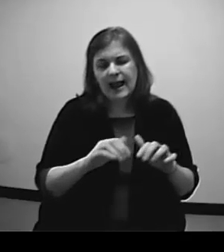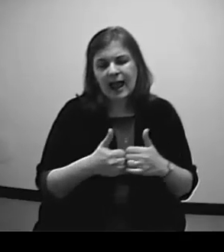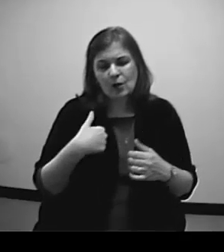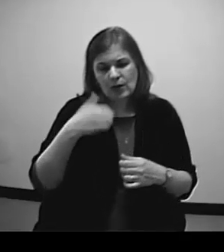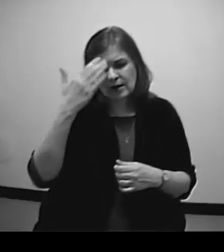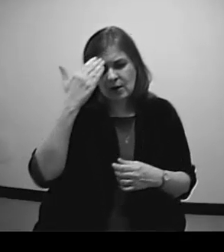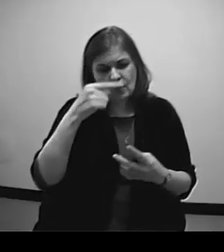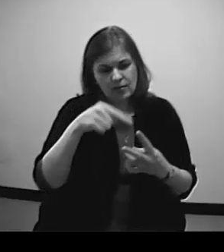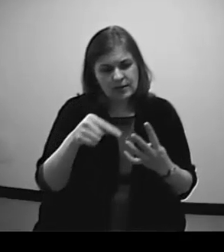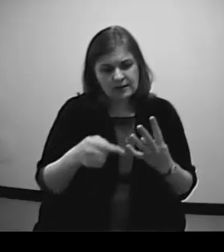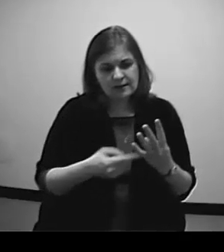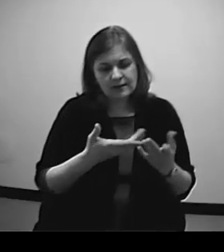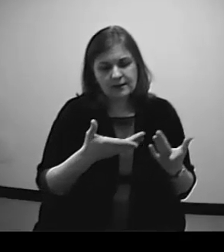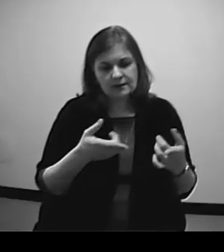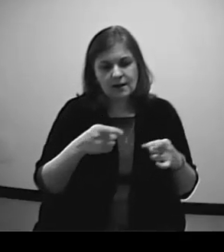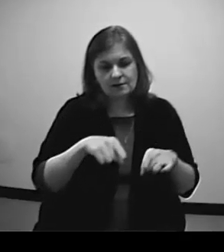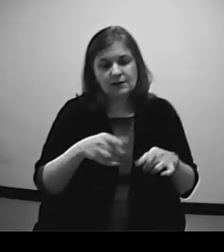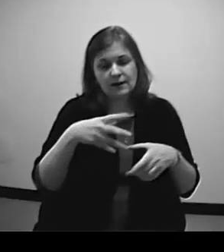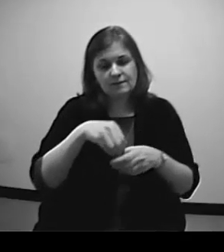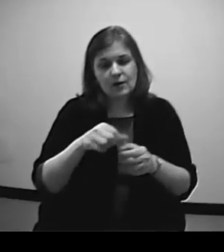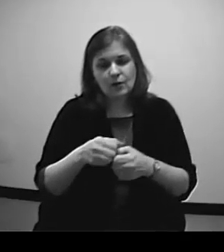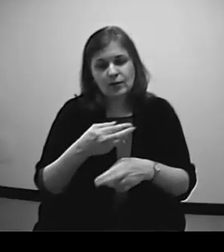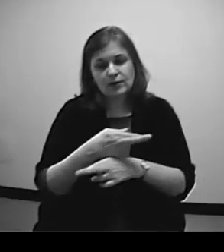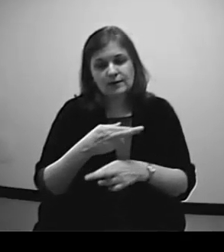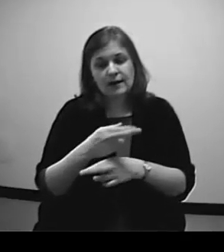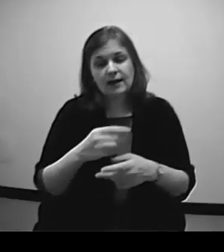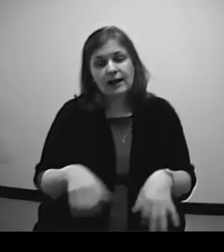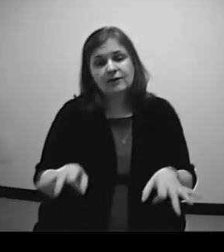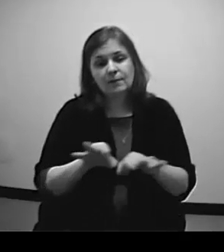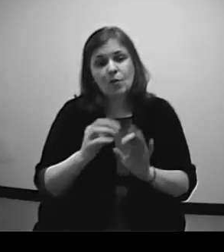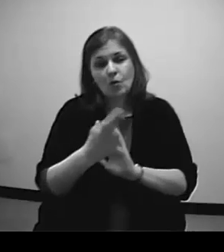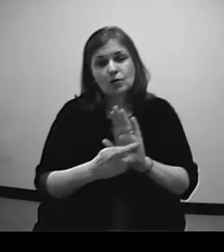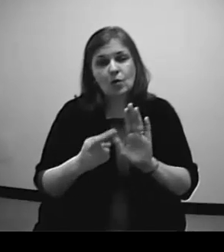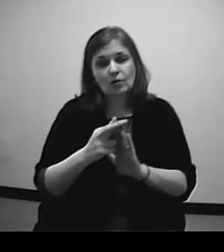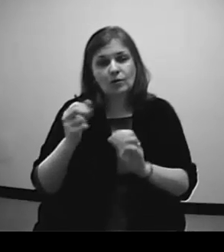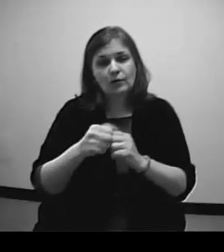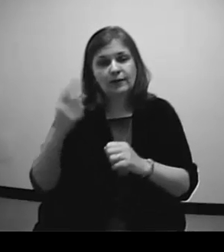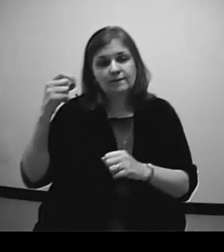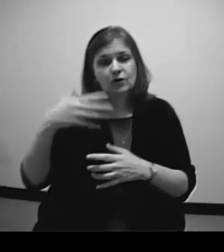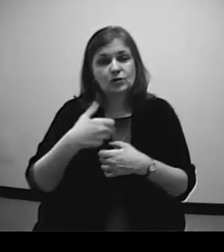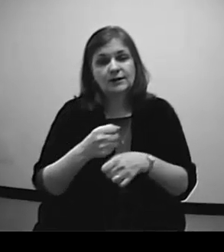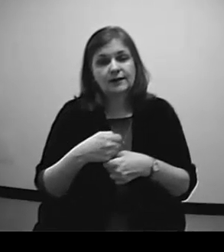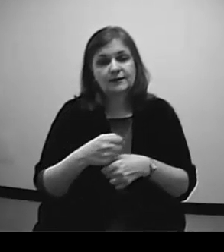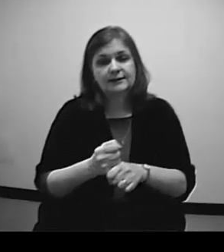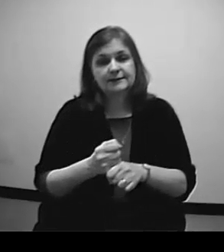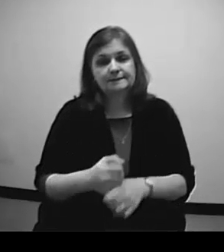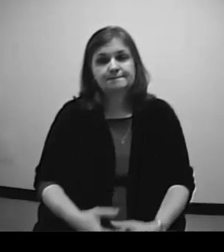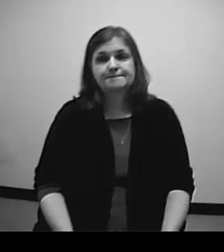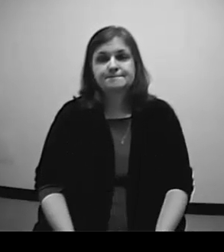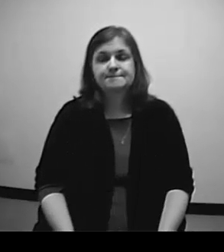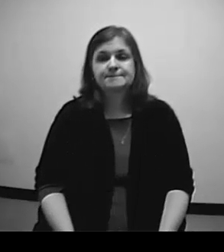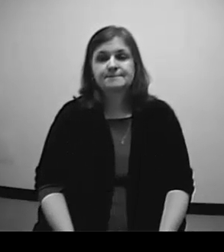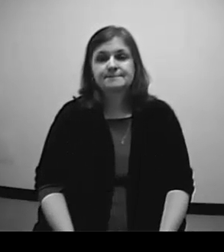why these different parts play such a critical role for photosynthesis!